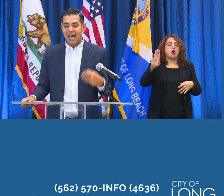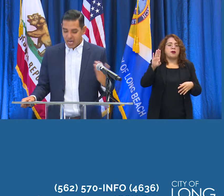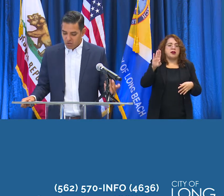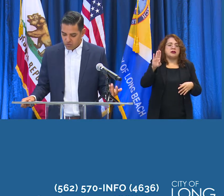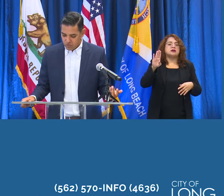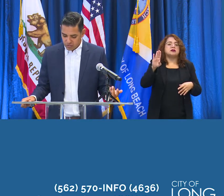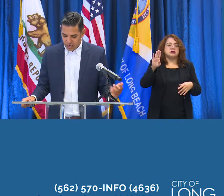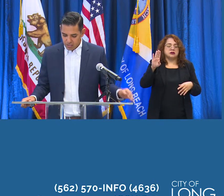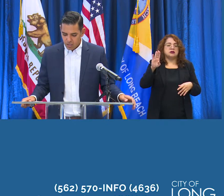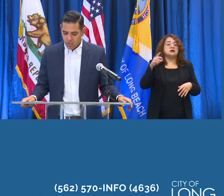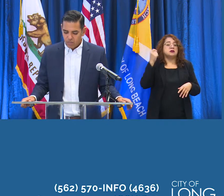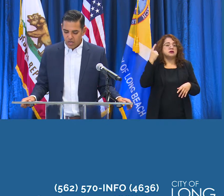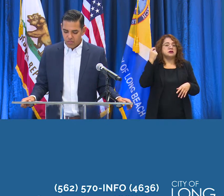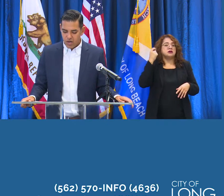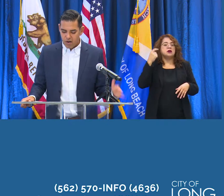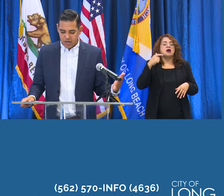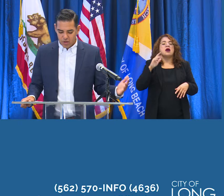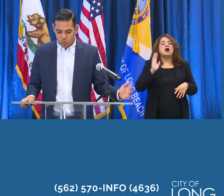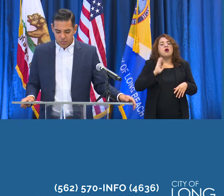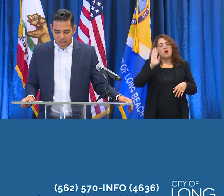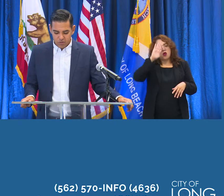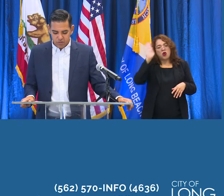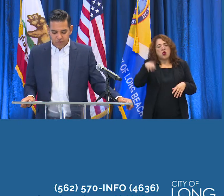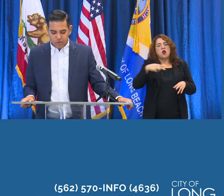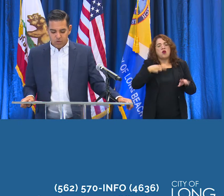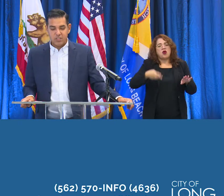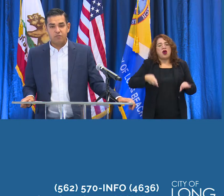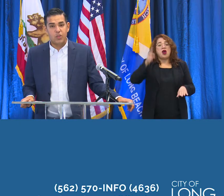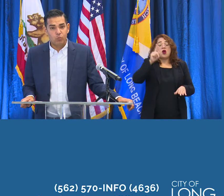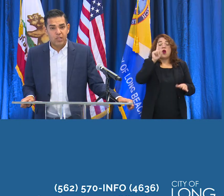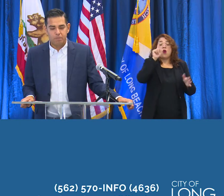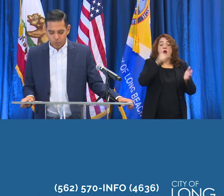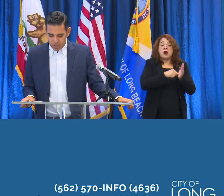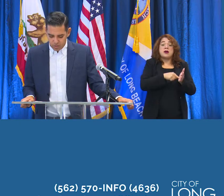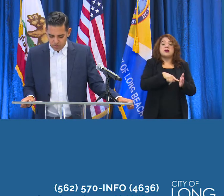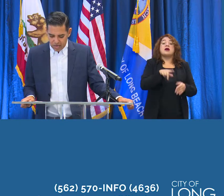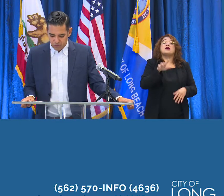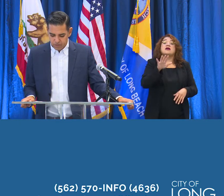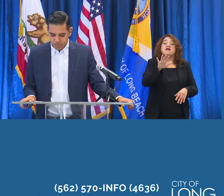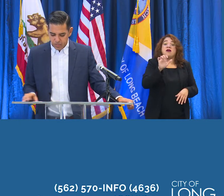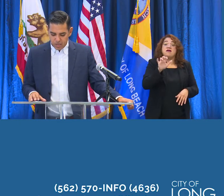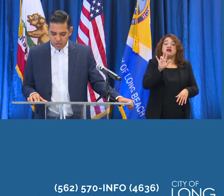higher than the State. They're at 1,573 per 100,000.